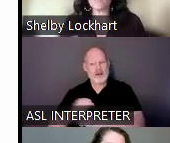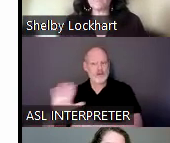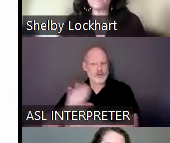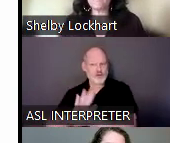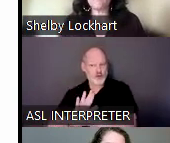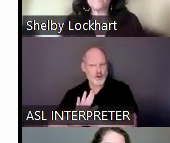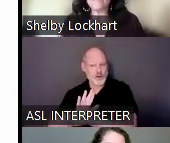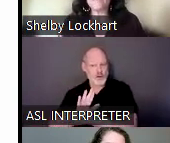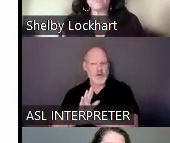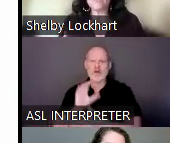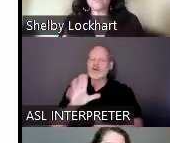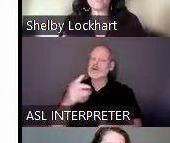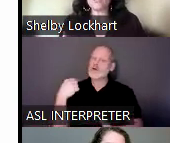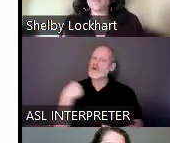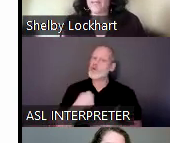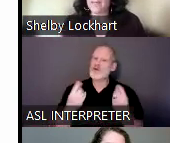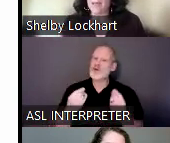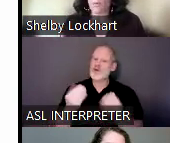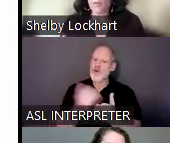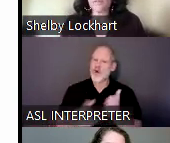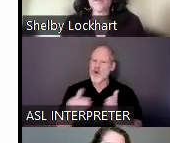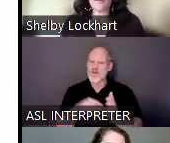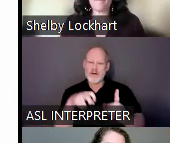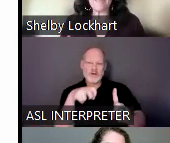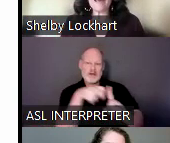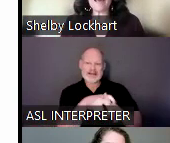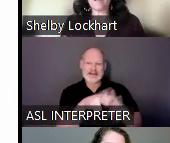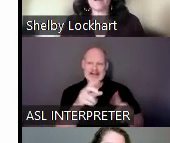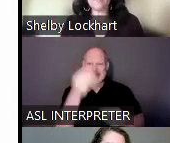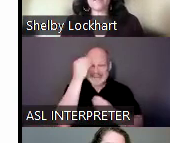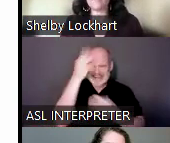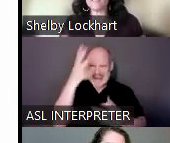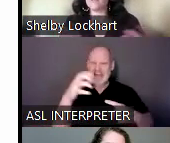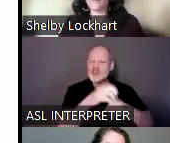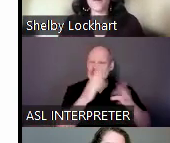lot of times with data champion networks because often times I don't know if you